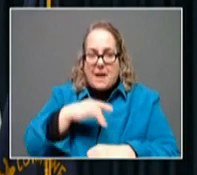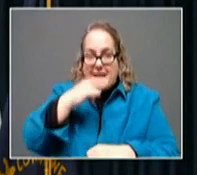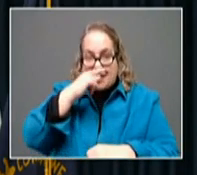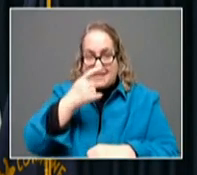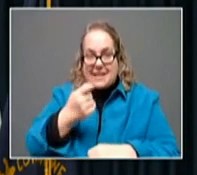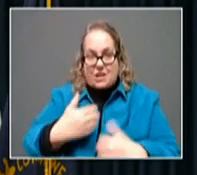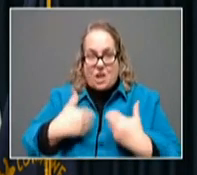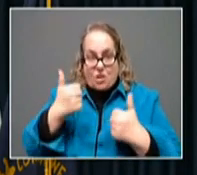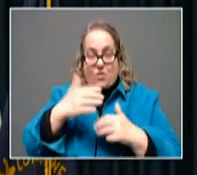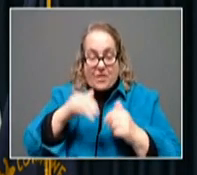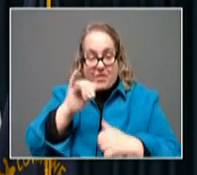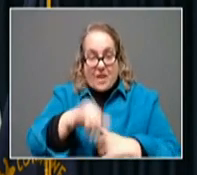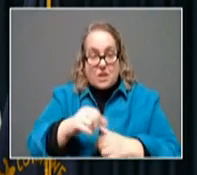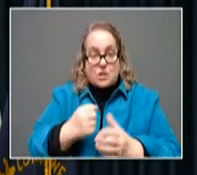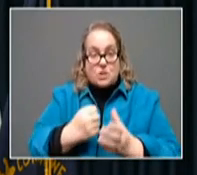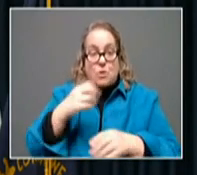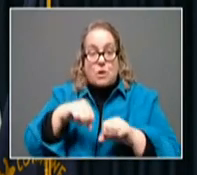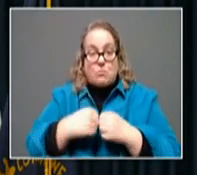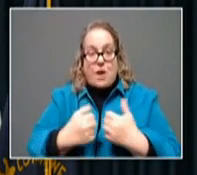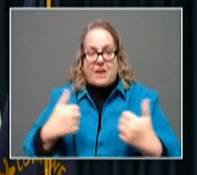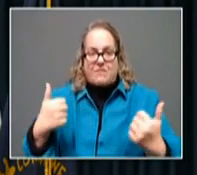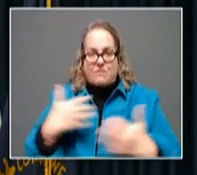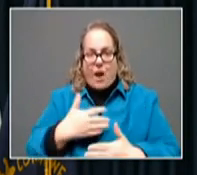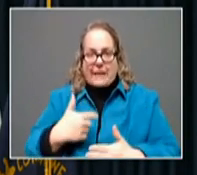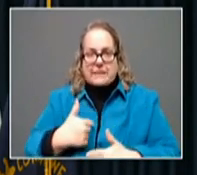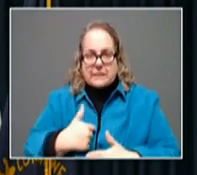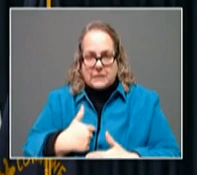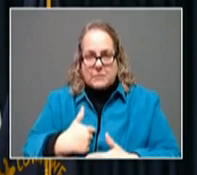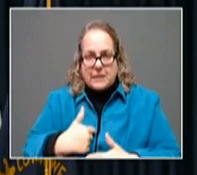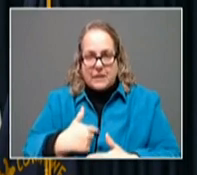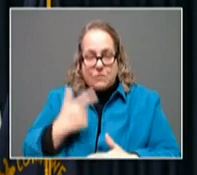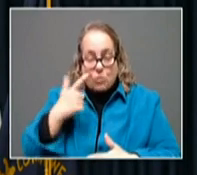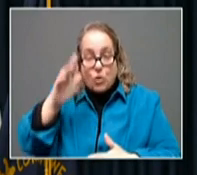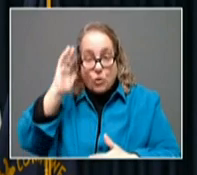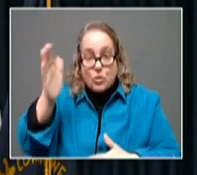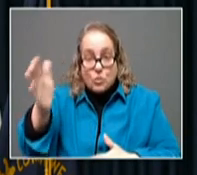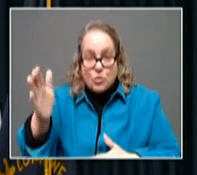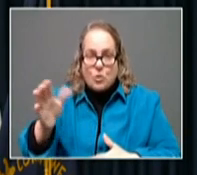Spring break frightens me um, for the future, but we're gonna, we're gonna